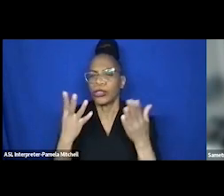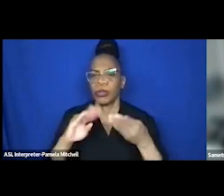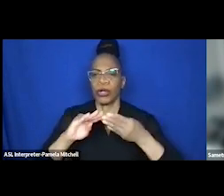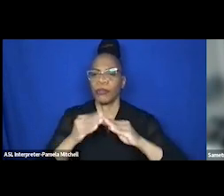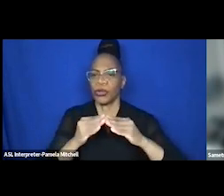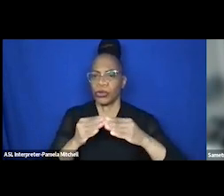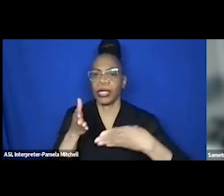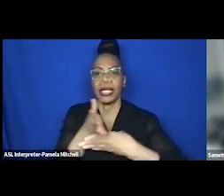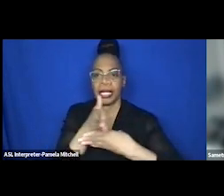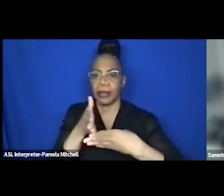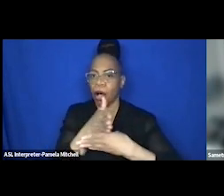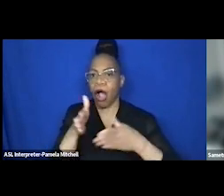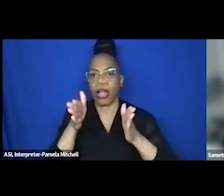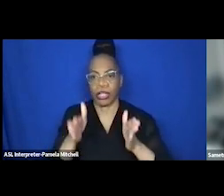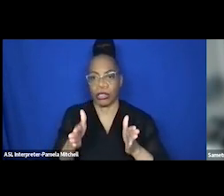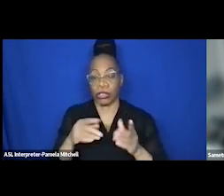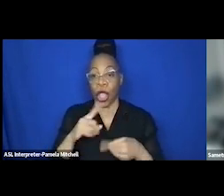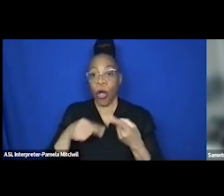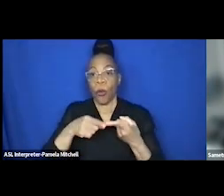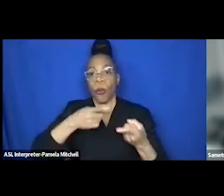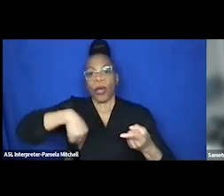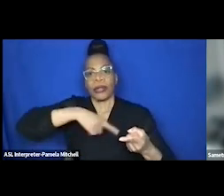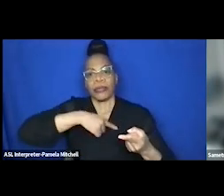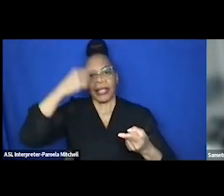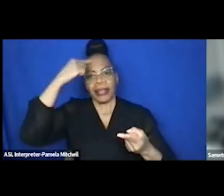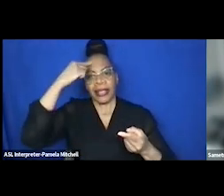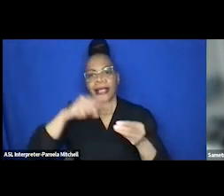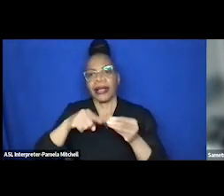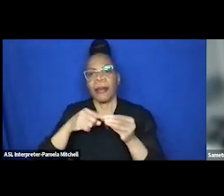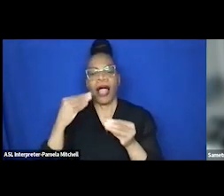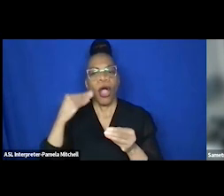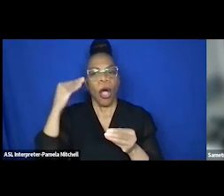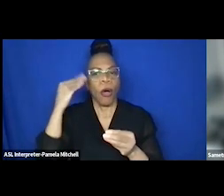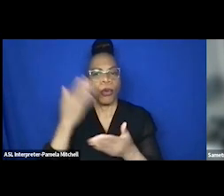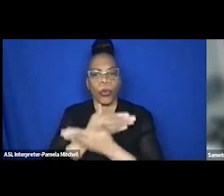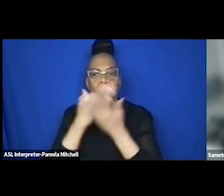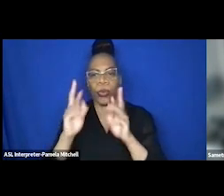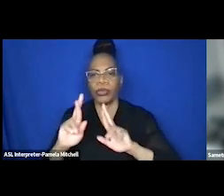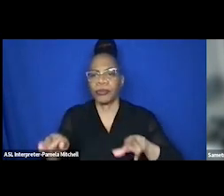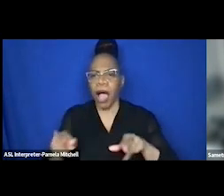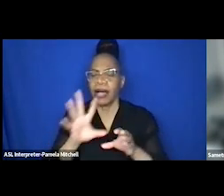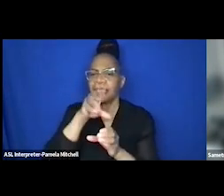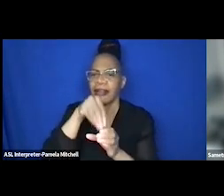about homeless response system, you know, the type of providers can include nonprofit organizations, housing authorities, federal and local,